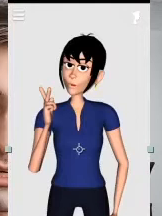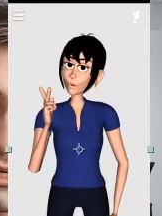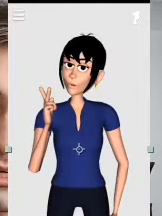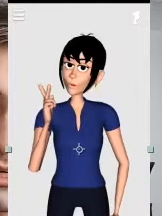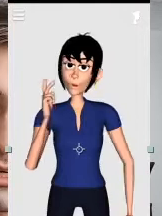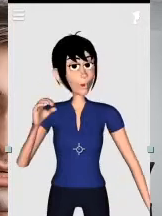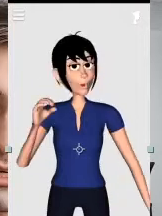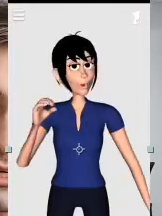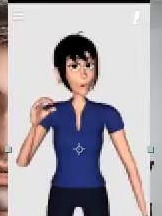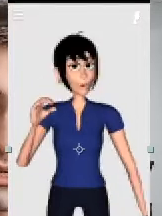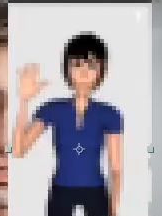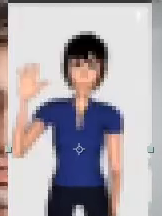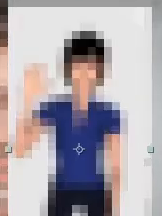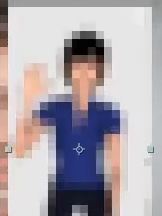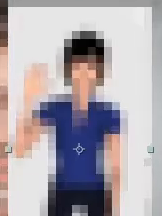Ready. Started.